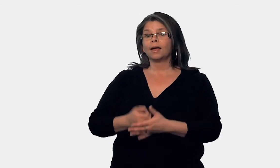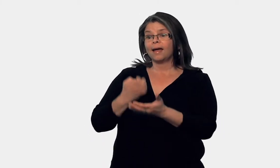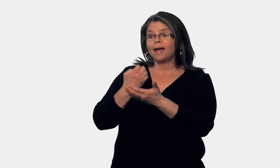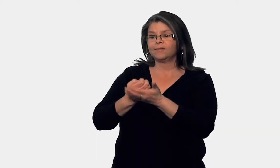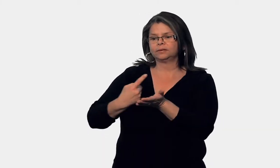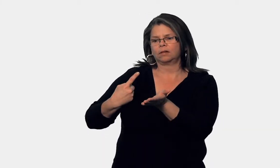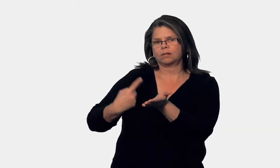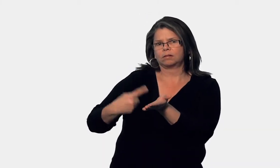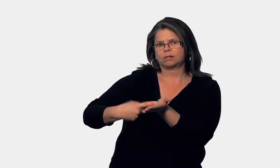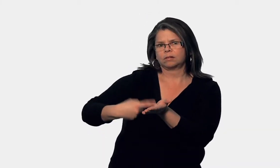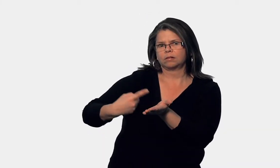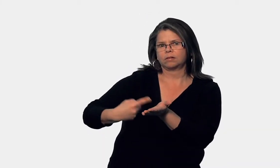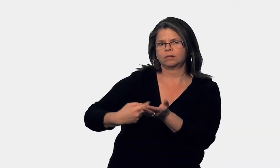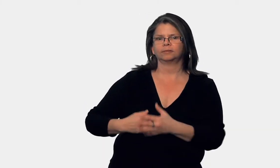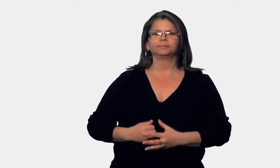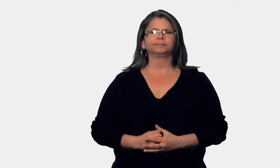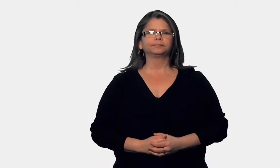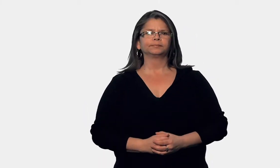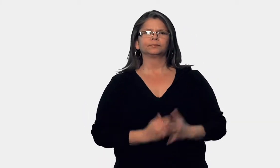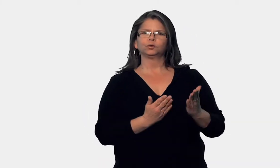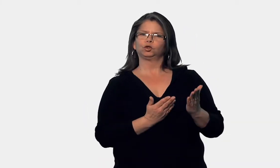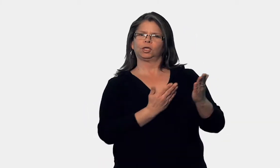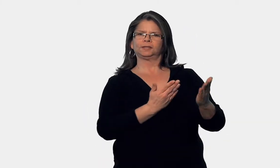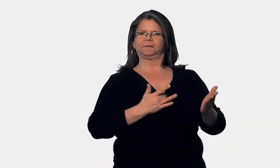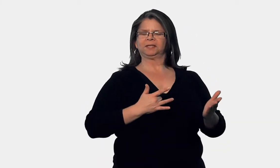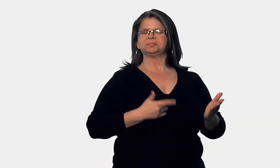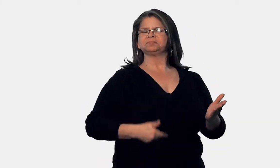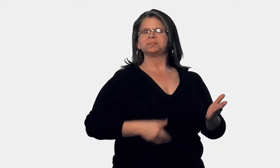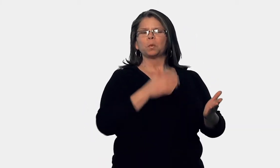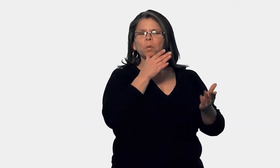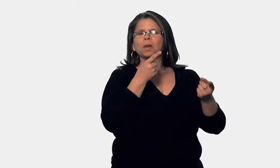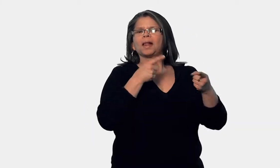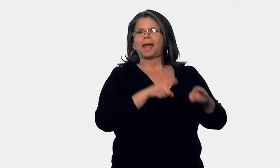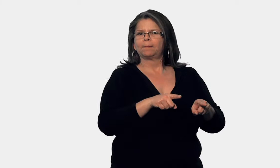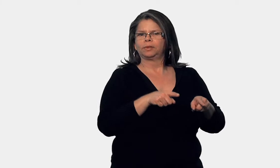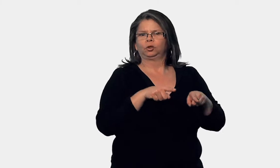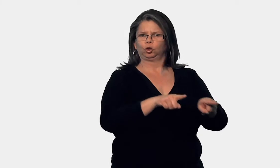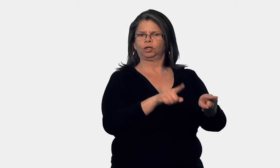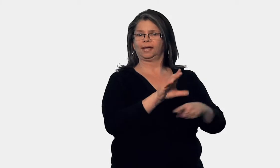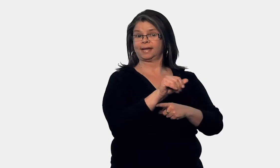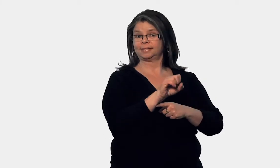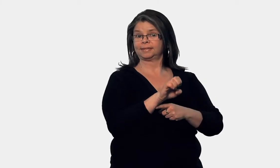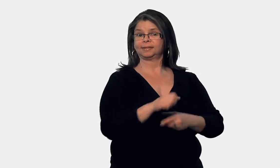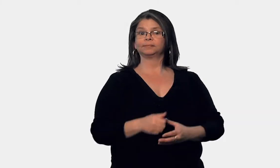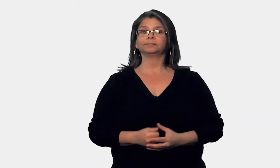Discuss evidence (proof in the case); Suggest what will happen in the case;